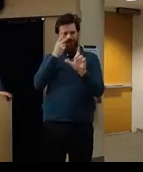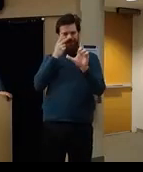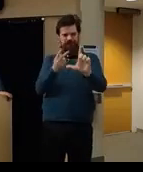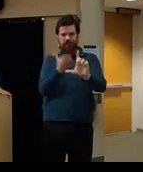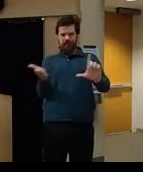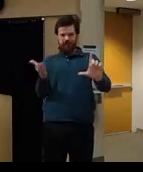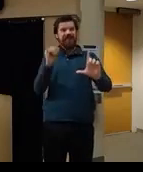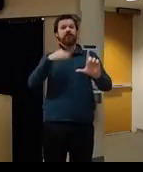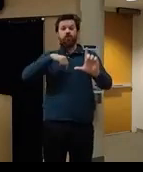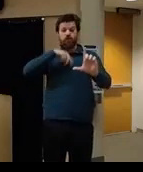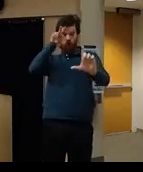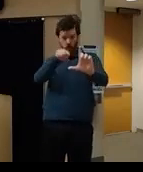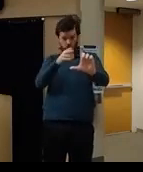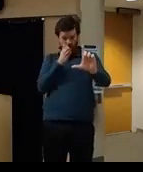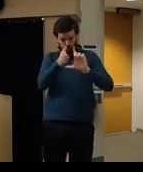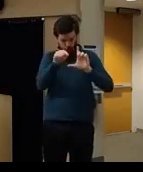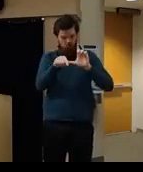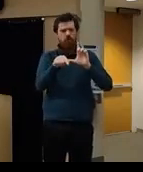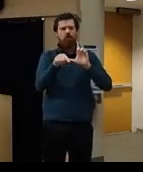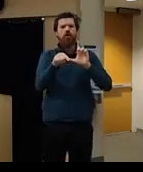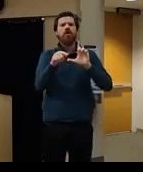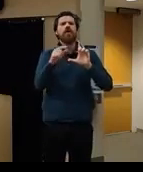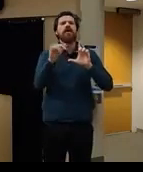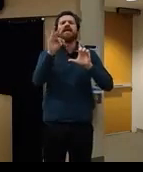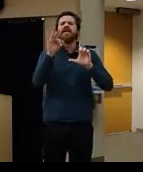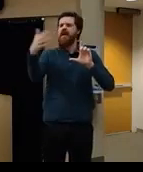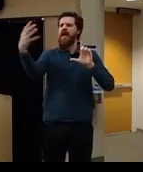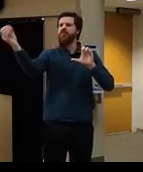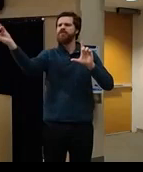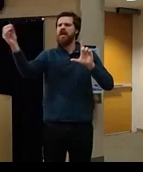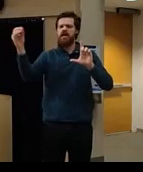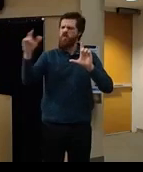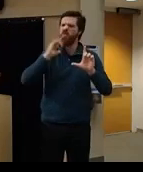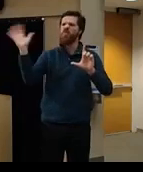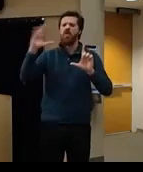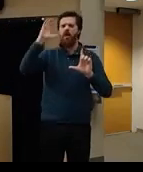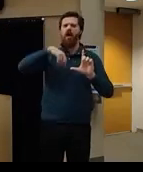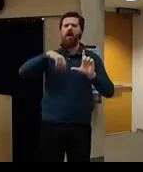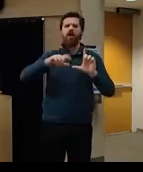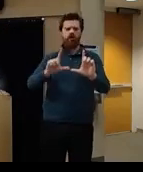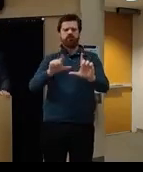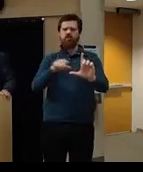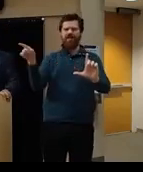world in a particular way when things are outside of that view we see them as abnormal and so many